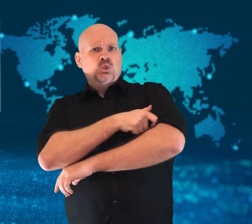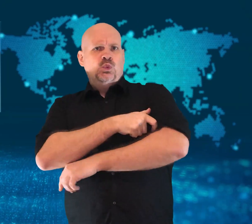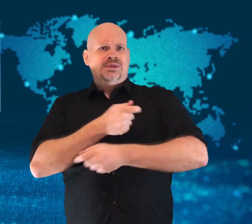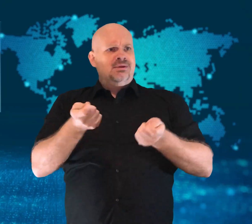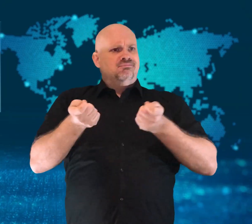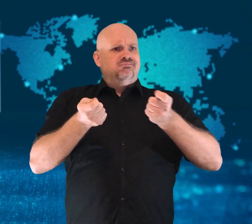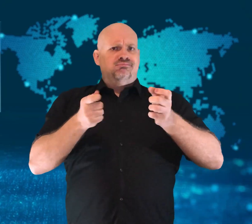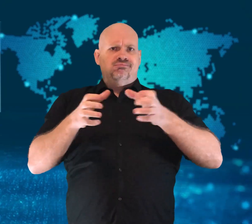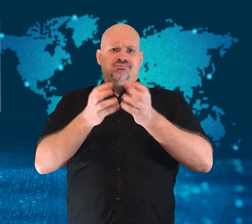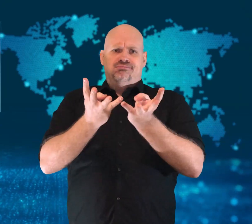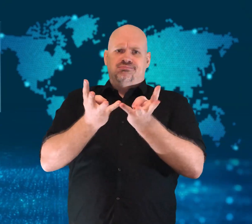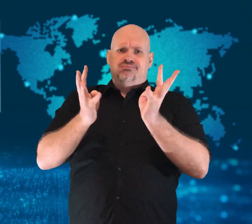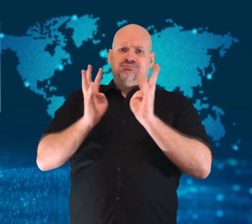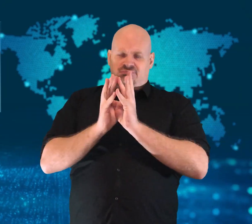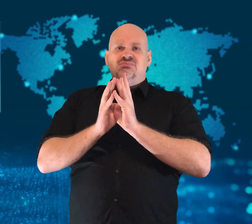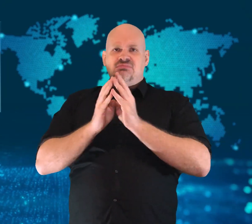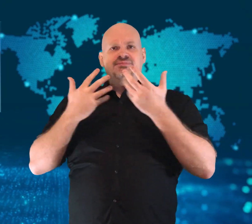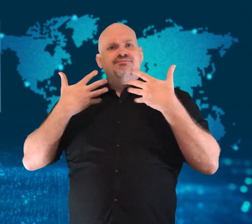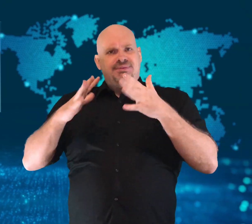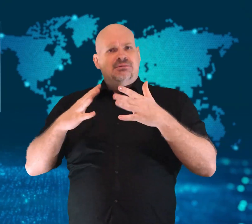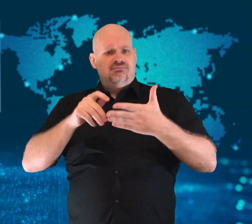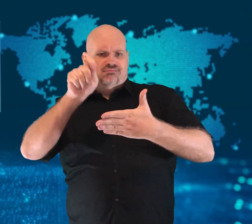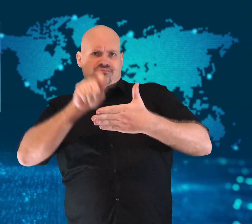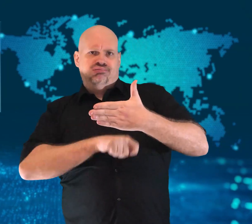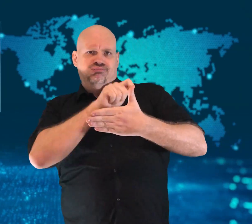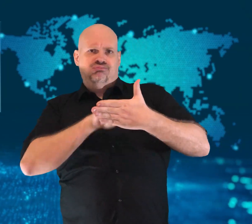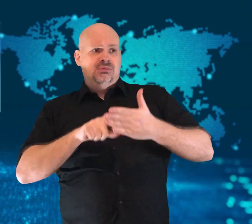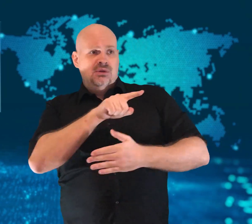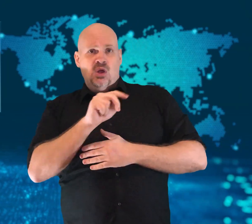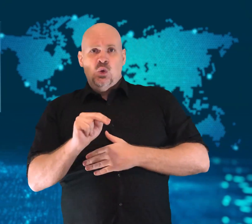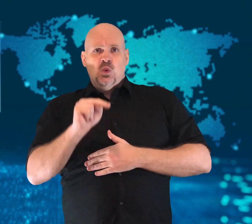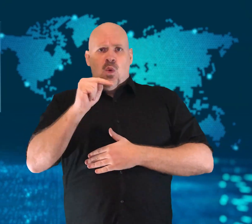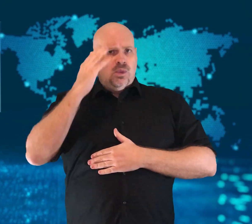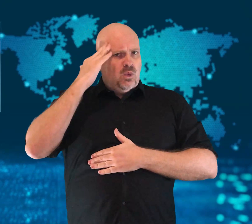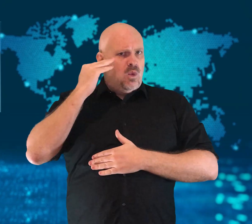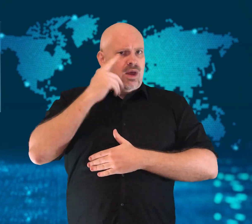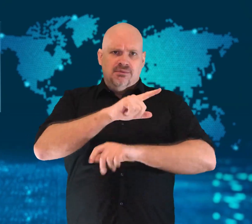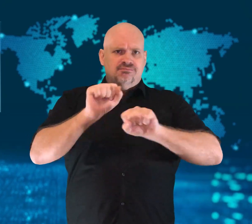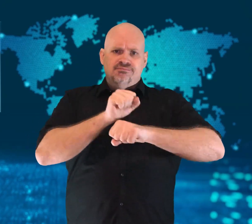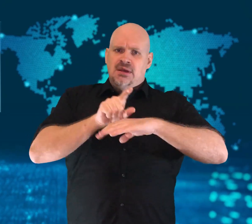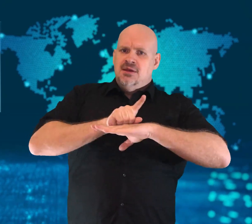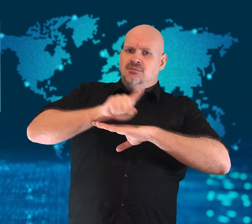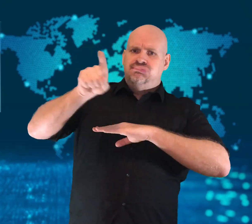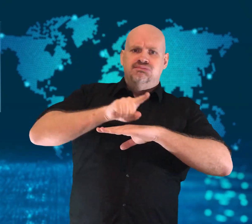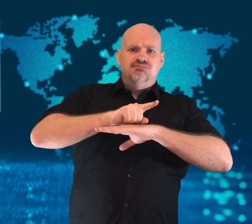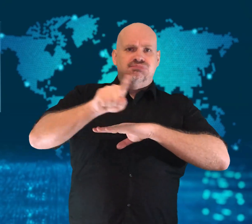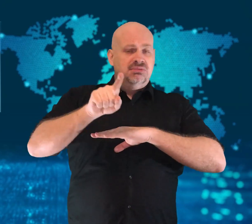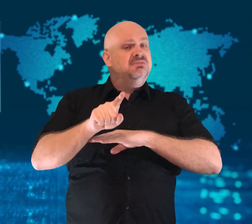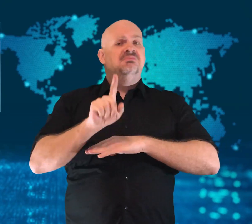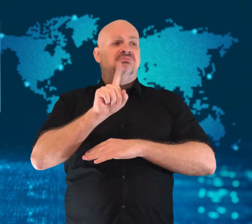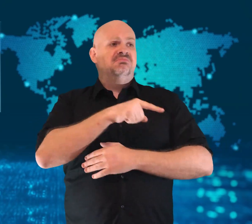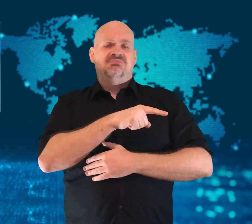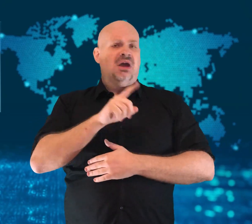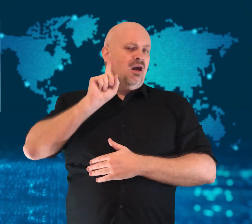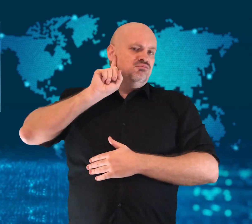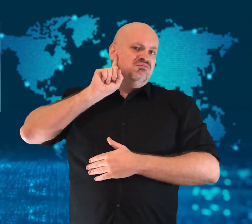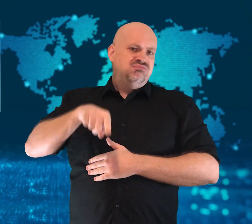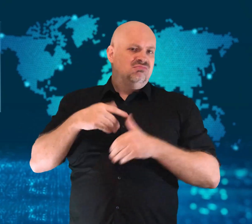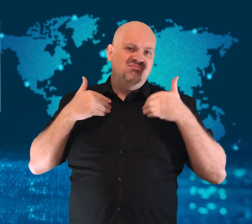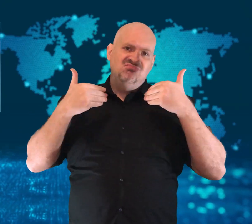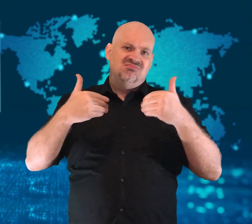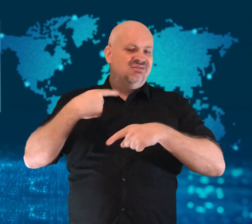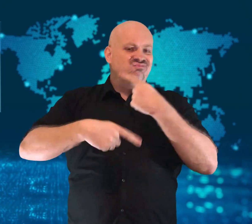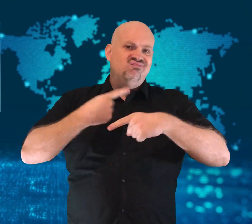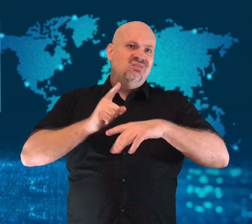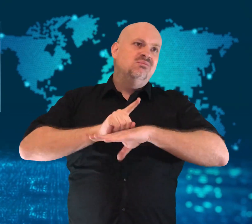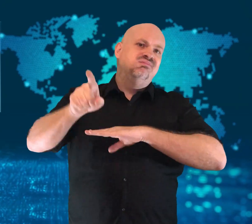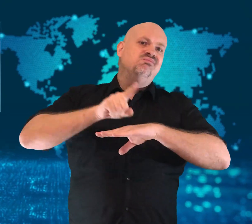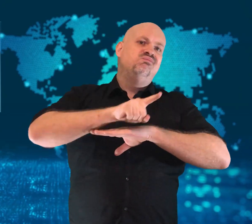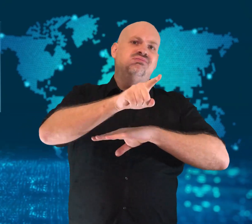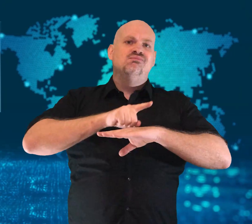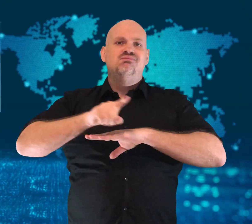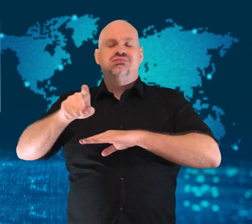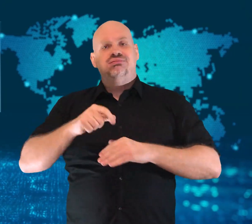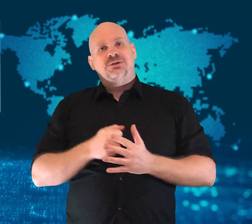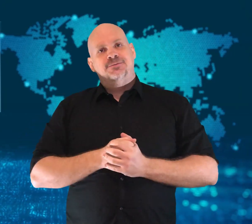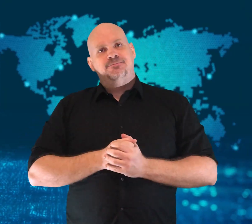and nuclear tests but North Korea has continued to develop its missile program.